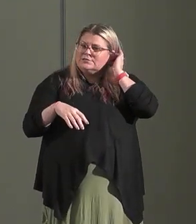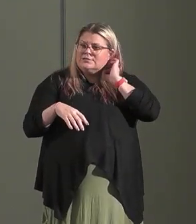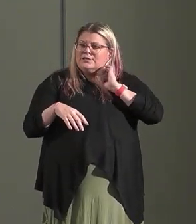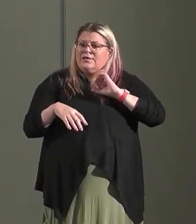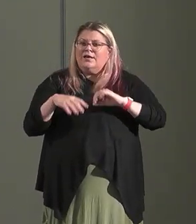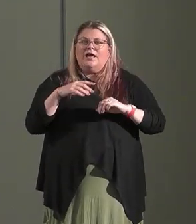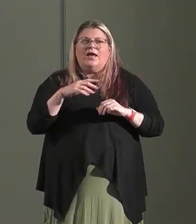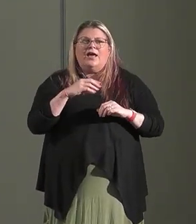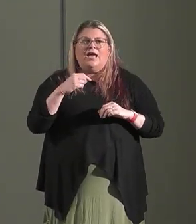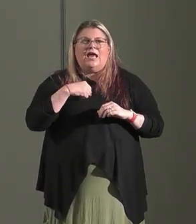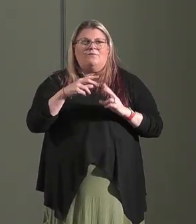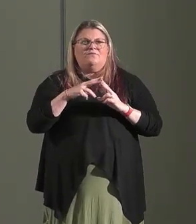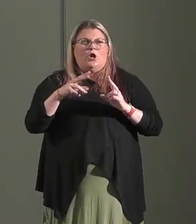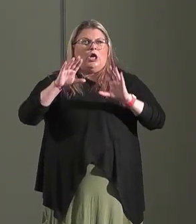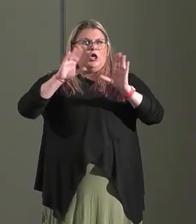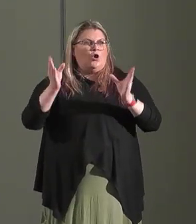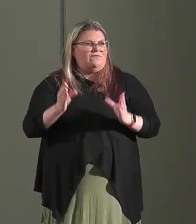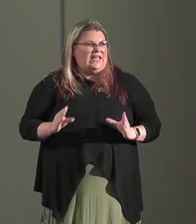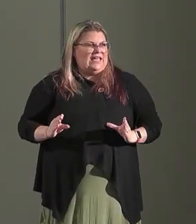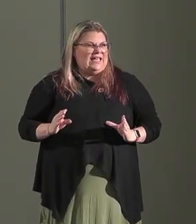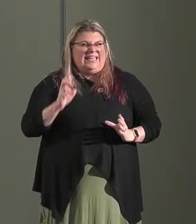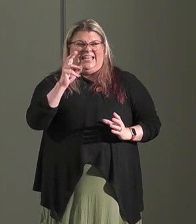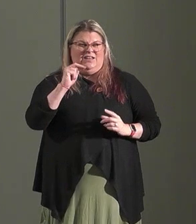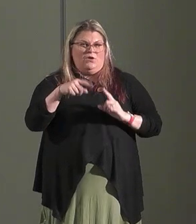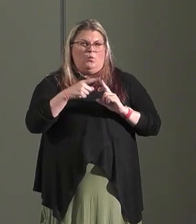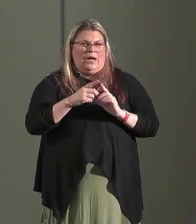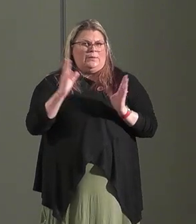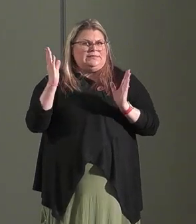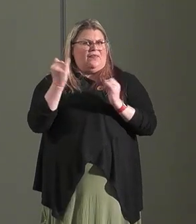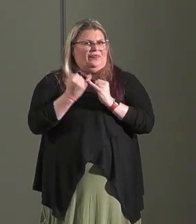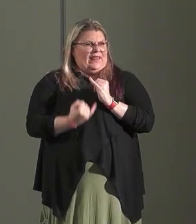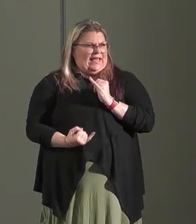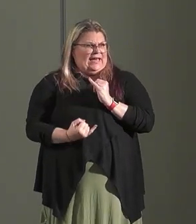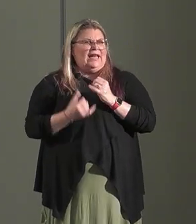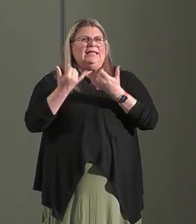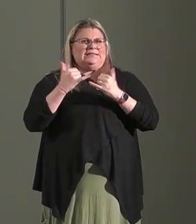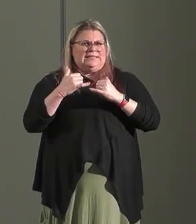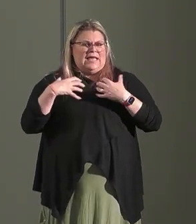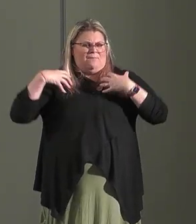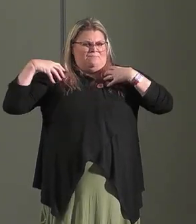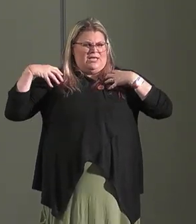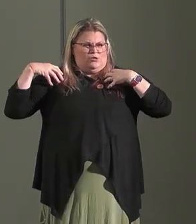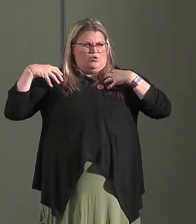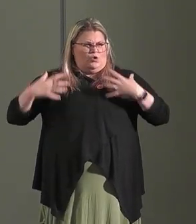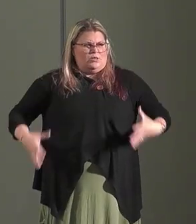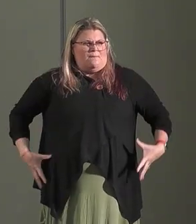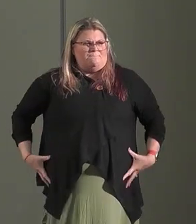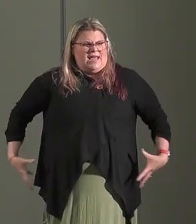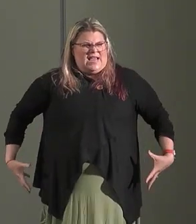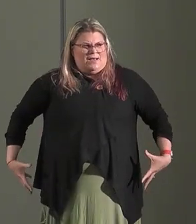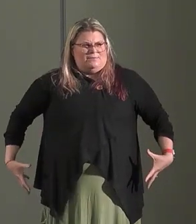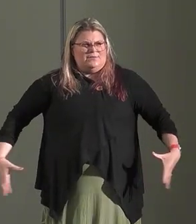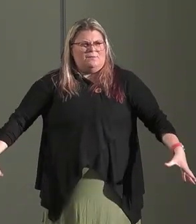and very curvy. Even when I was thinner I had big shoulders and big hips and thick thighs. I